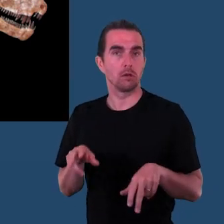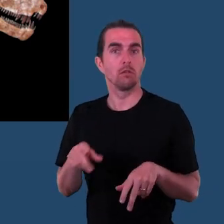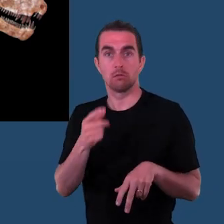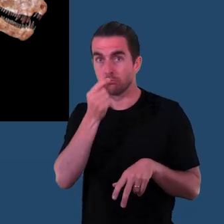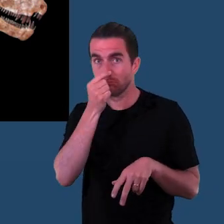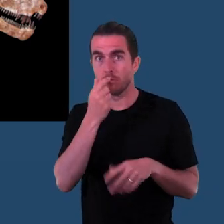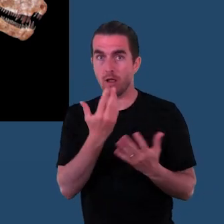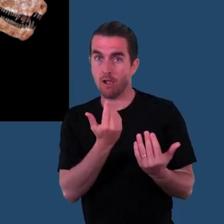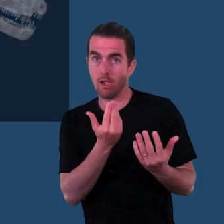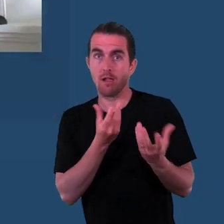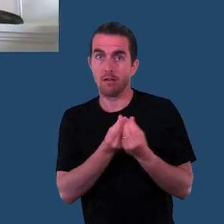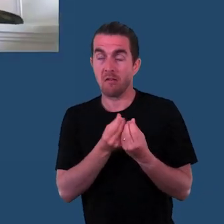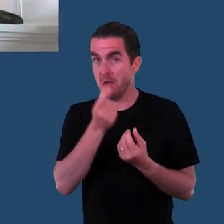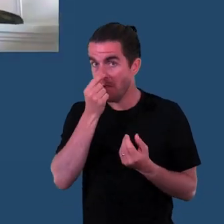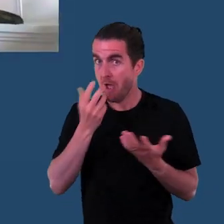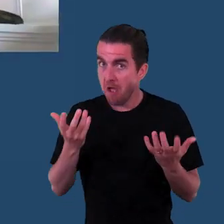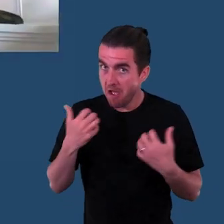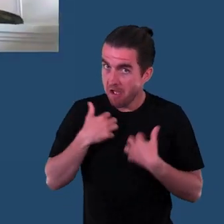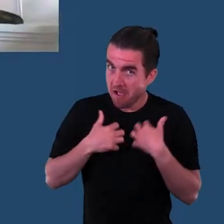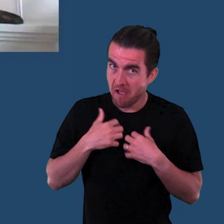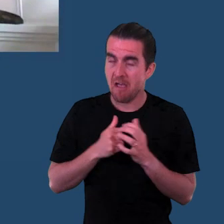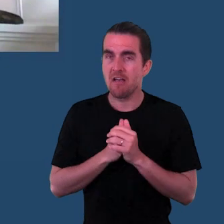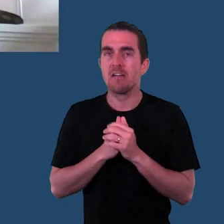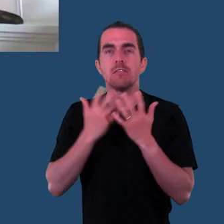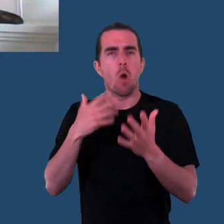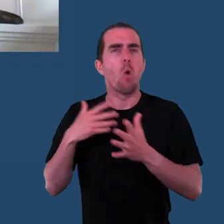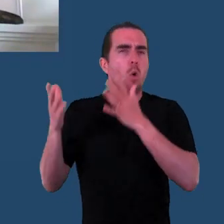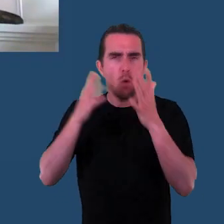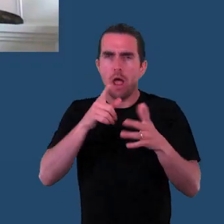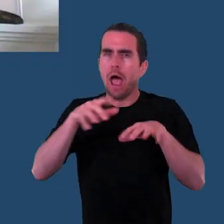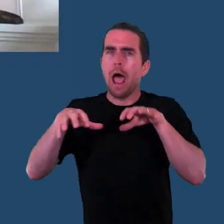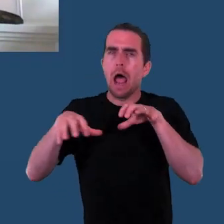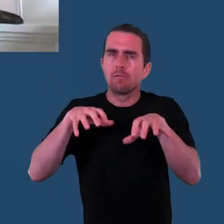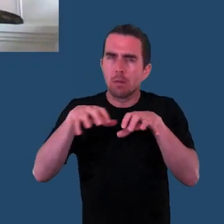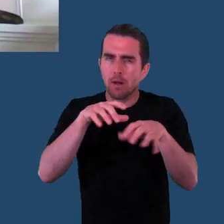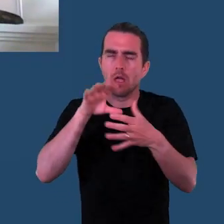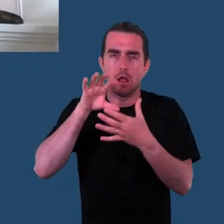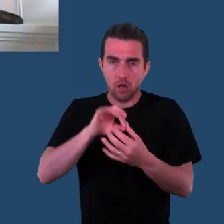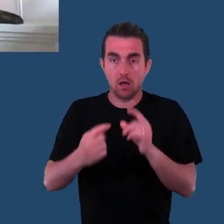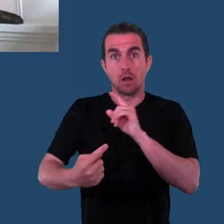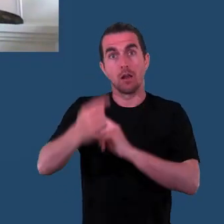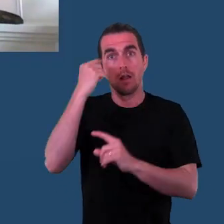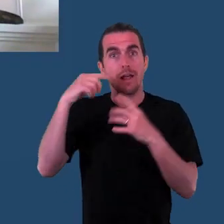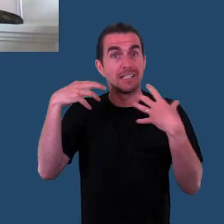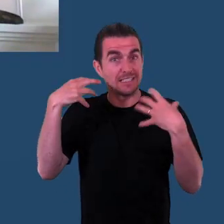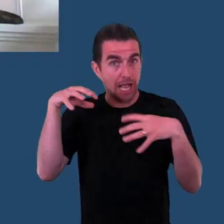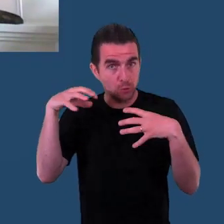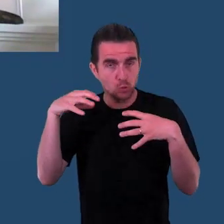So, let's move forward in time now to an animal that was definitely around at the time of the dinosaurs,